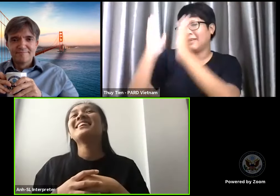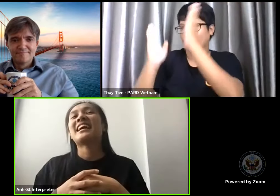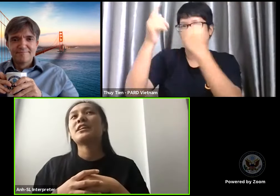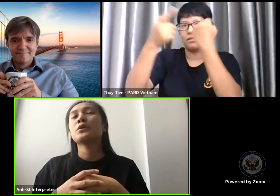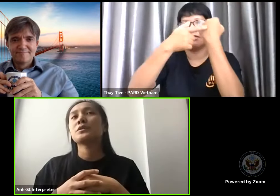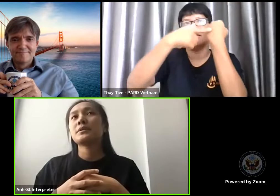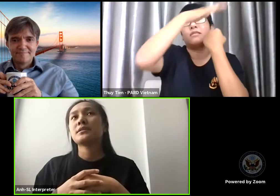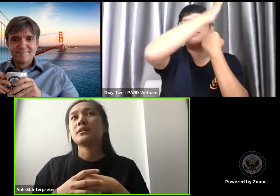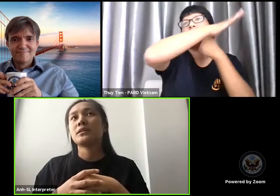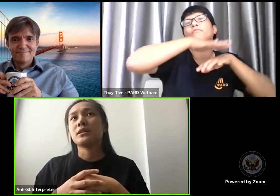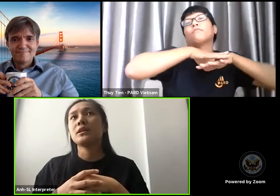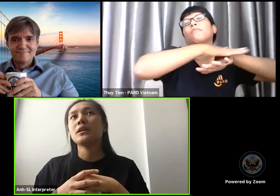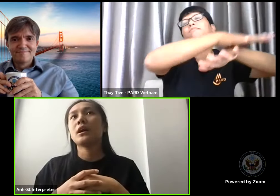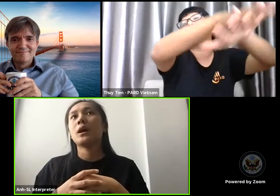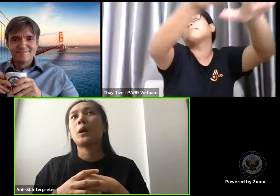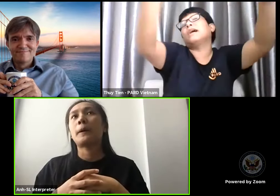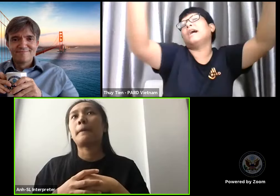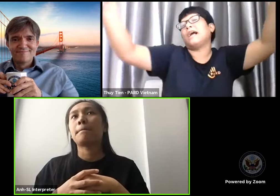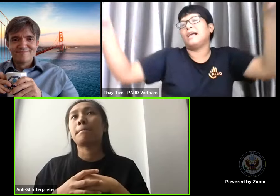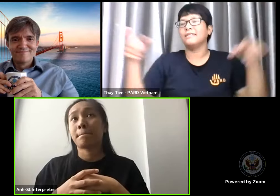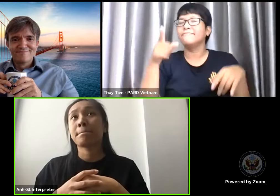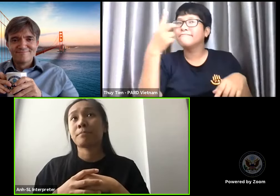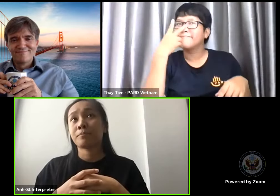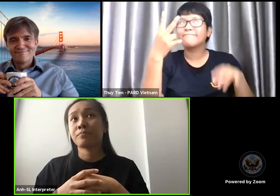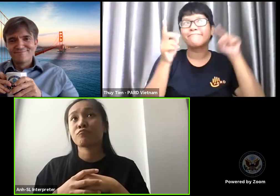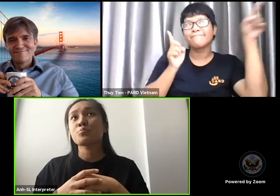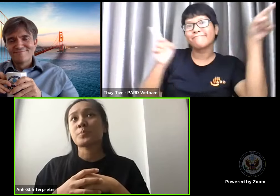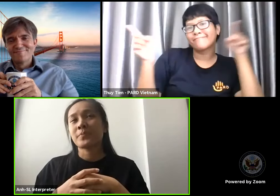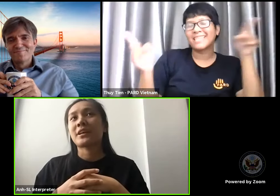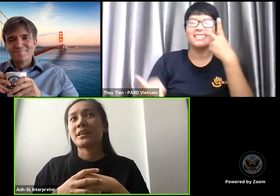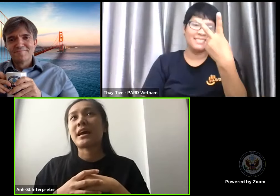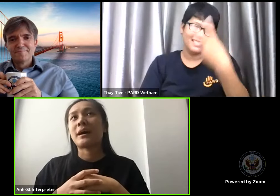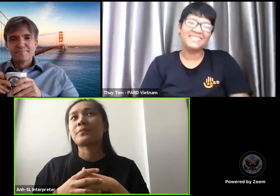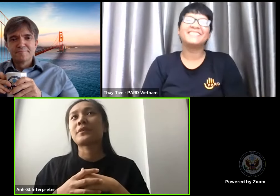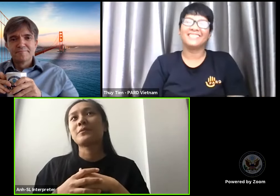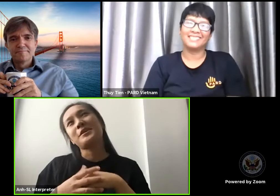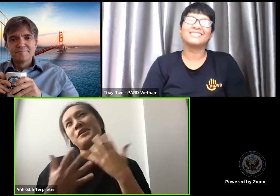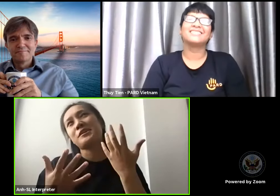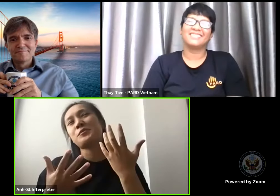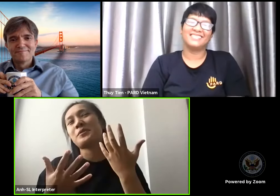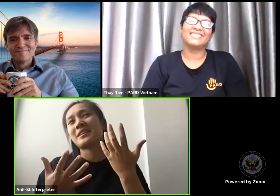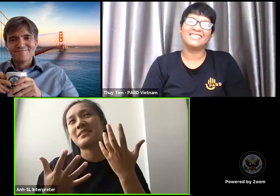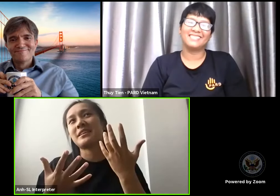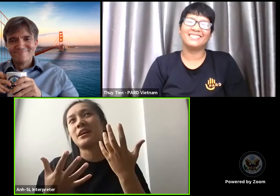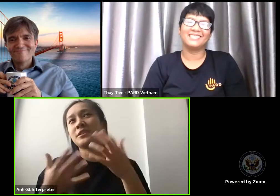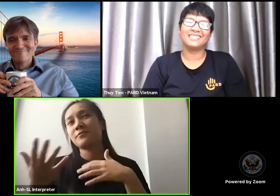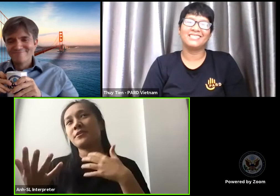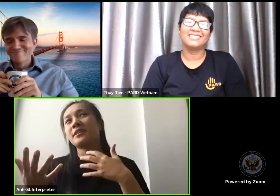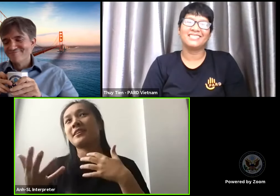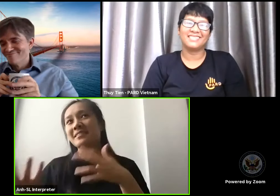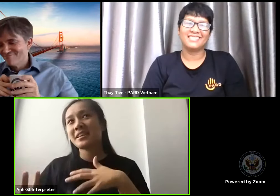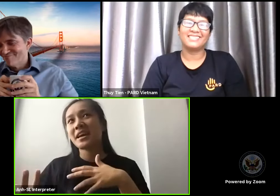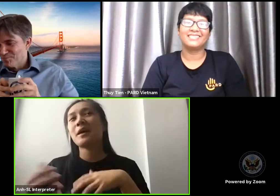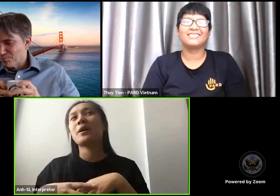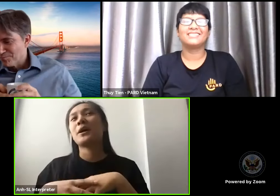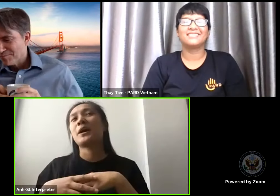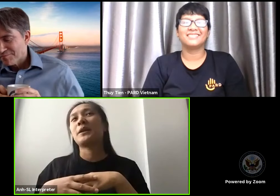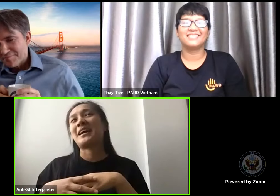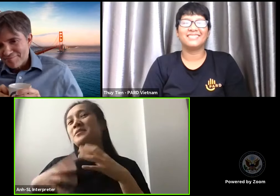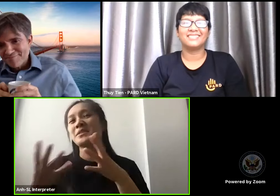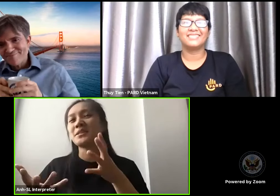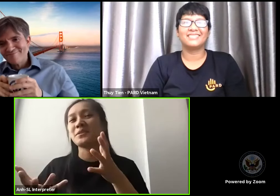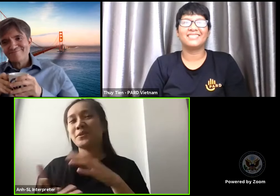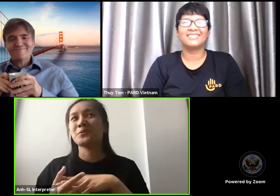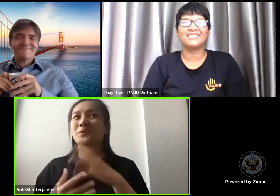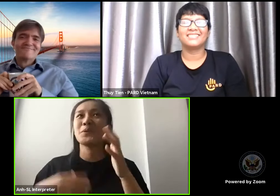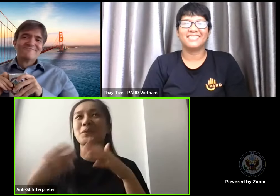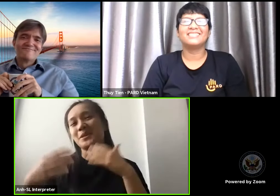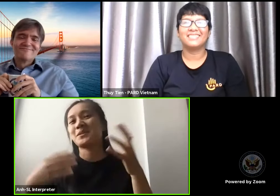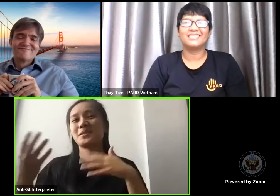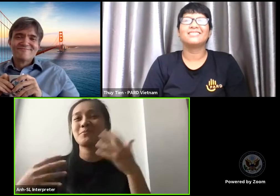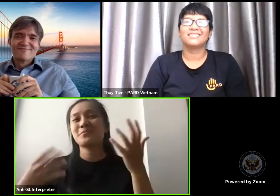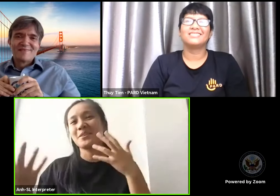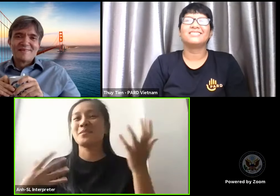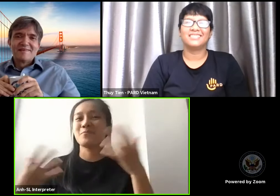and in Ho Chi Minh City, you can see a different landscape and like the city view so it's different